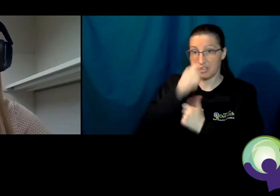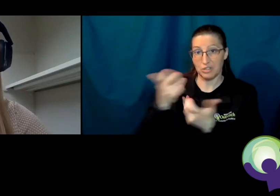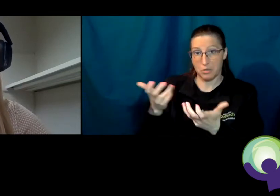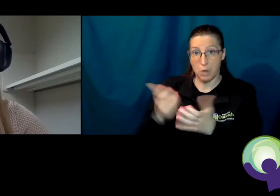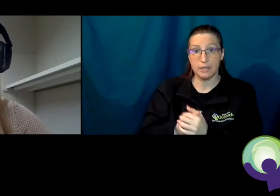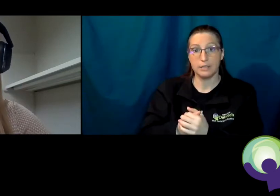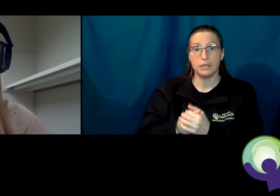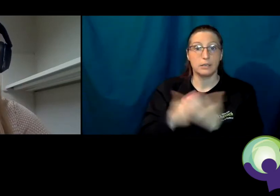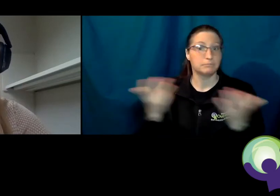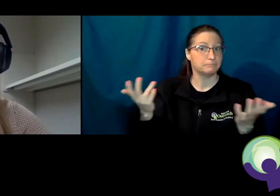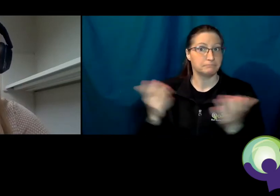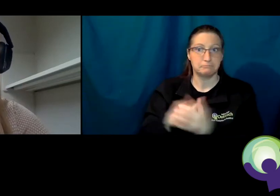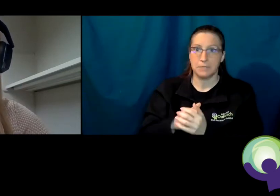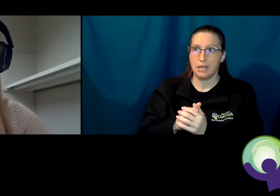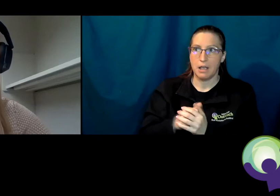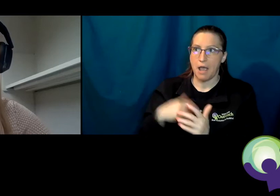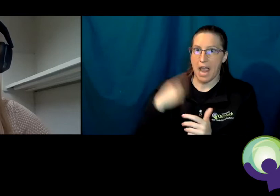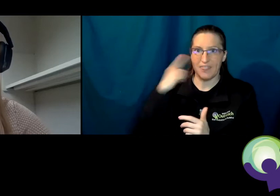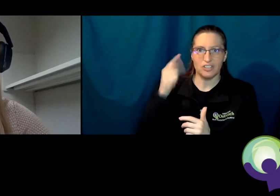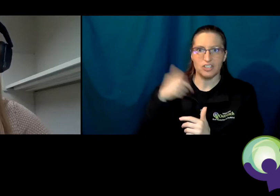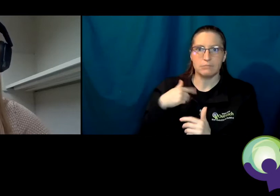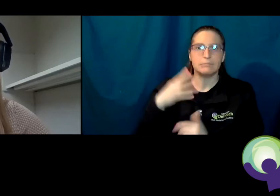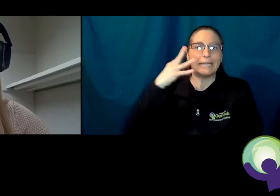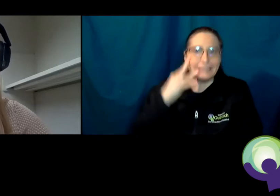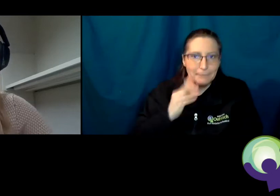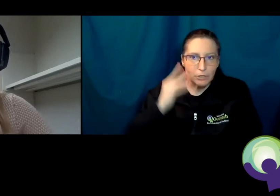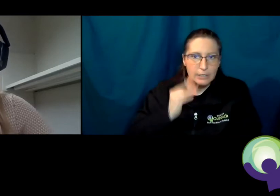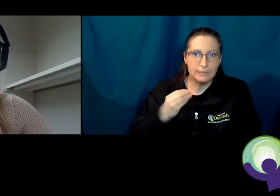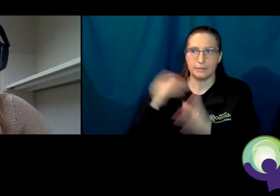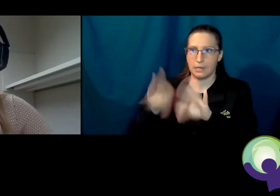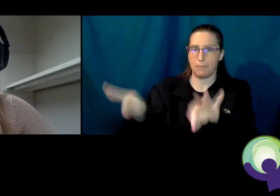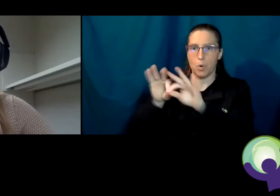so I would say just getting that experience and just taking the chance to apply and going